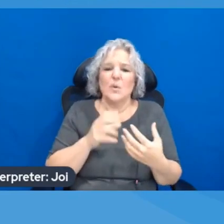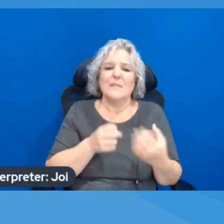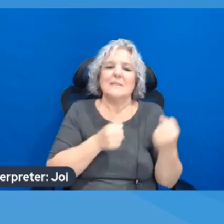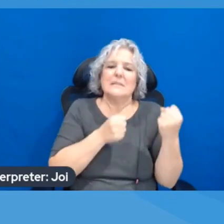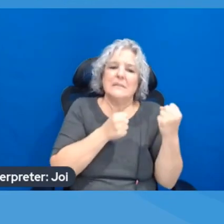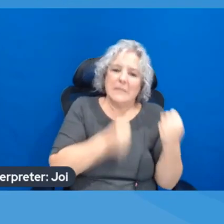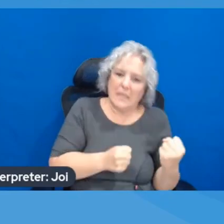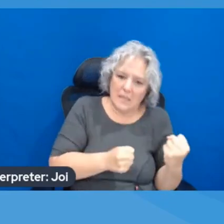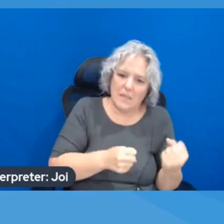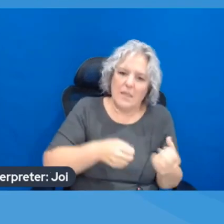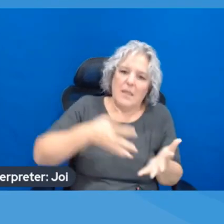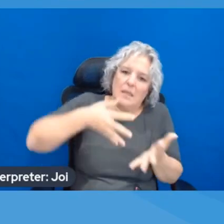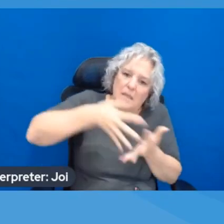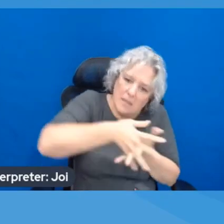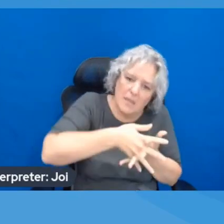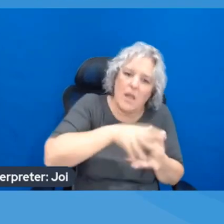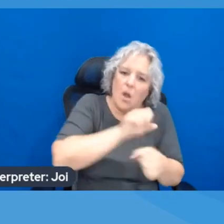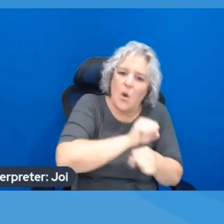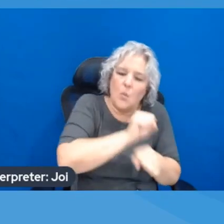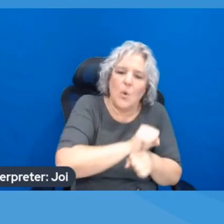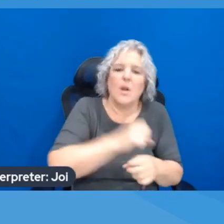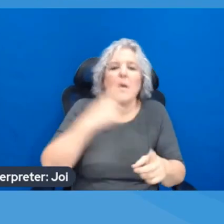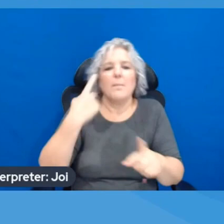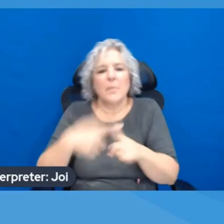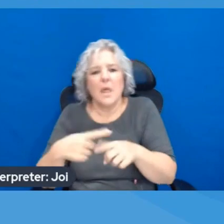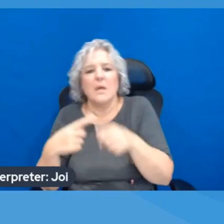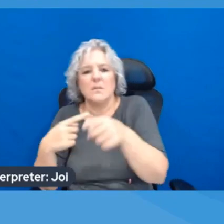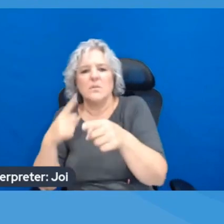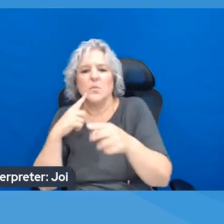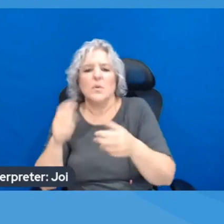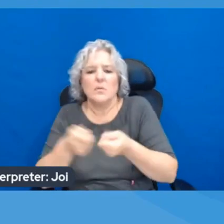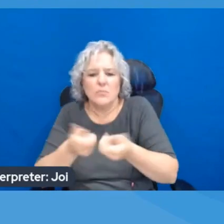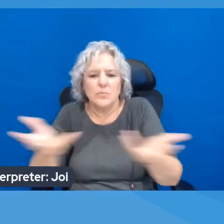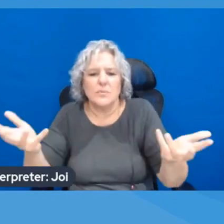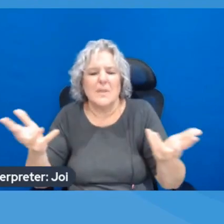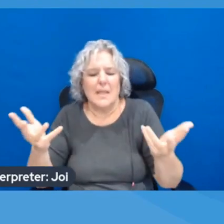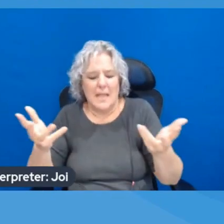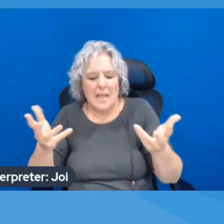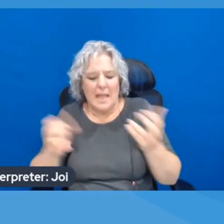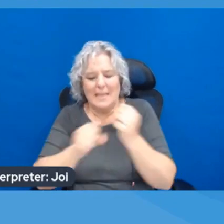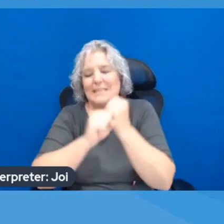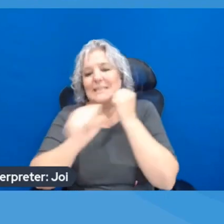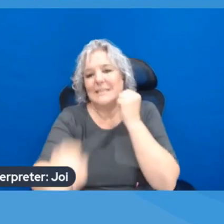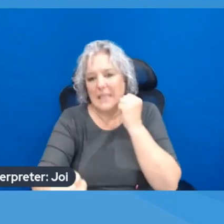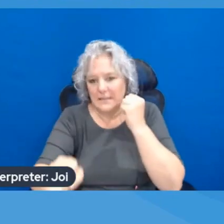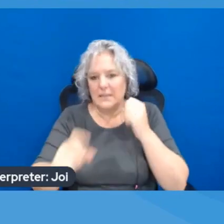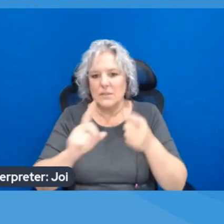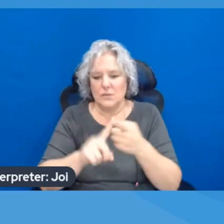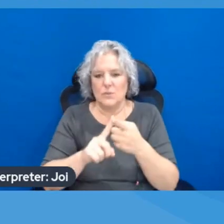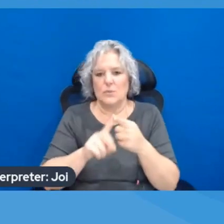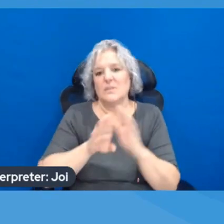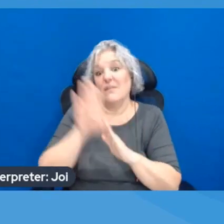of individuals and organizations, and yet extending professional development opportunities